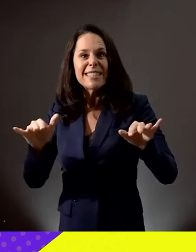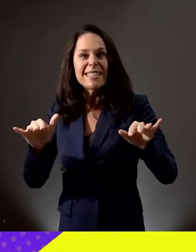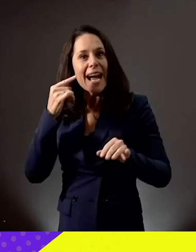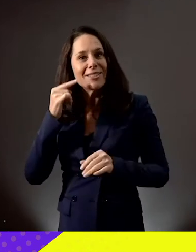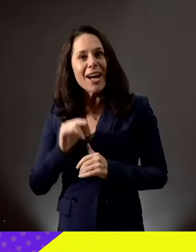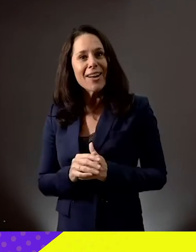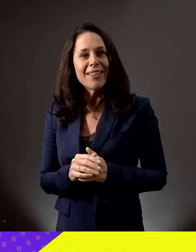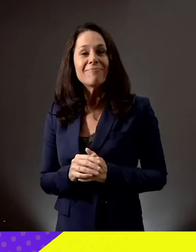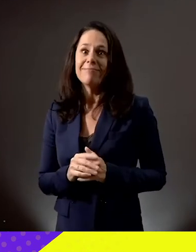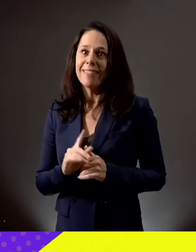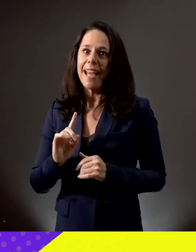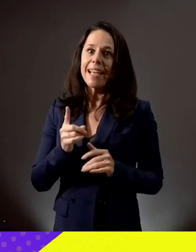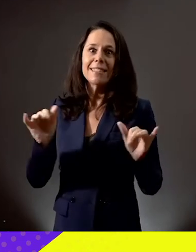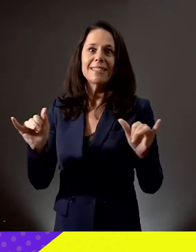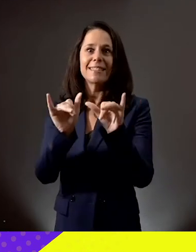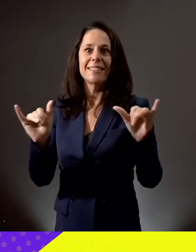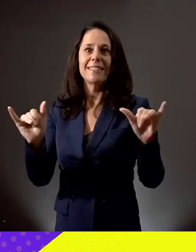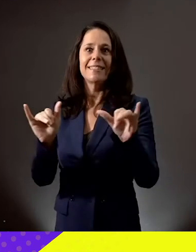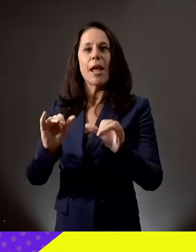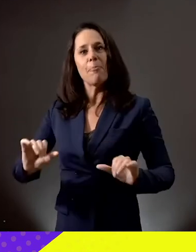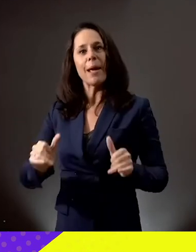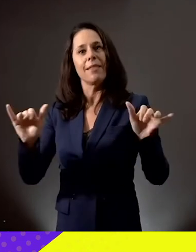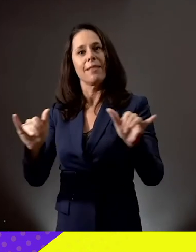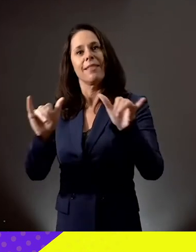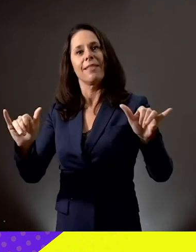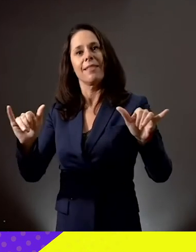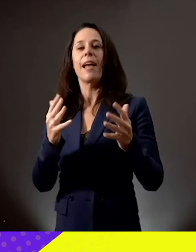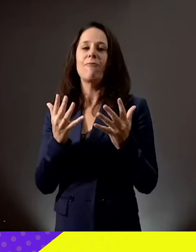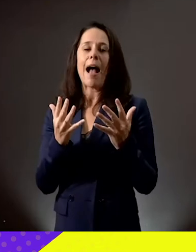Usually, you finish with a party, but we are starting with a party.